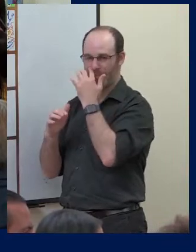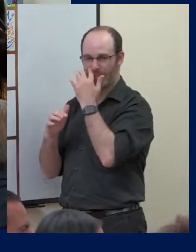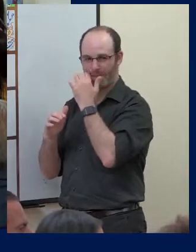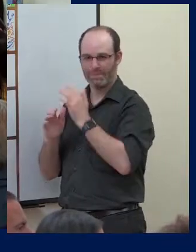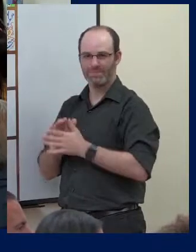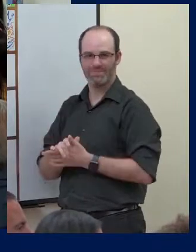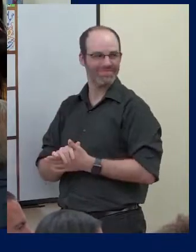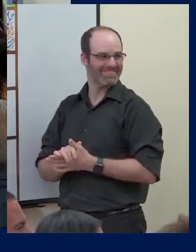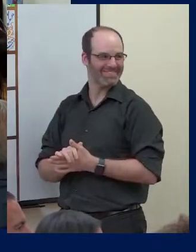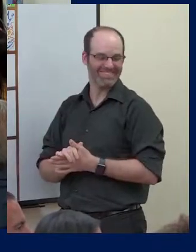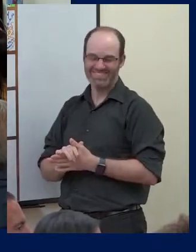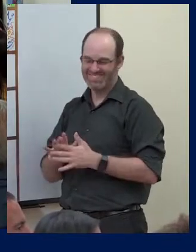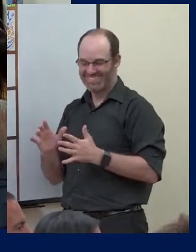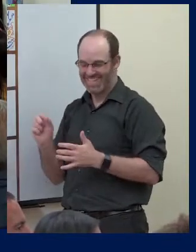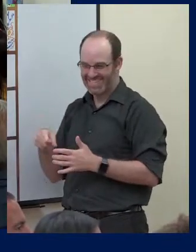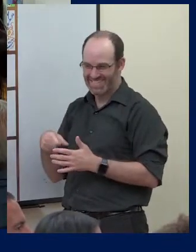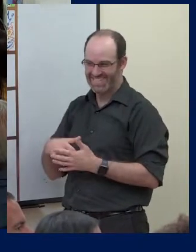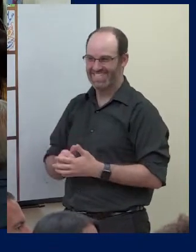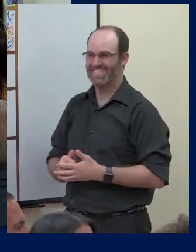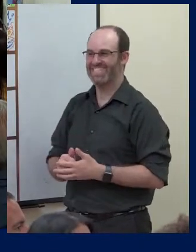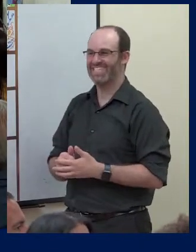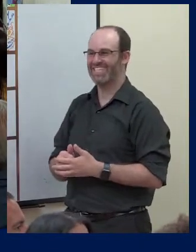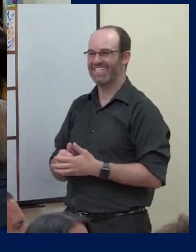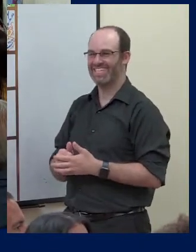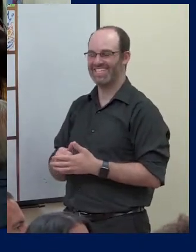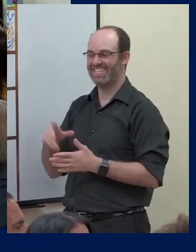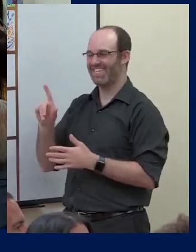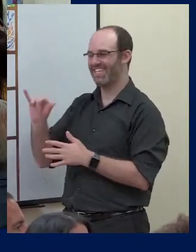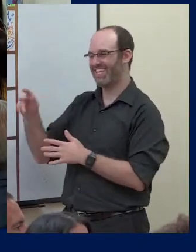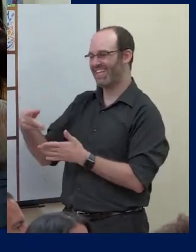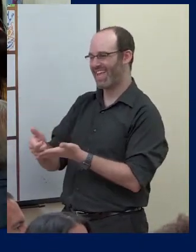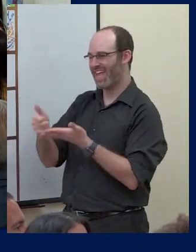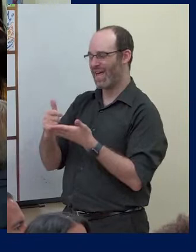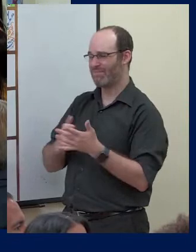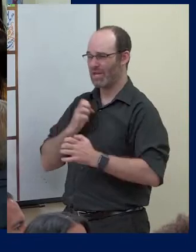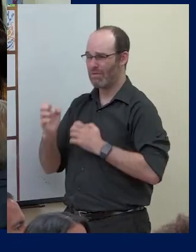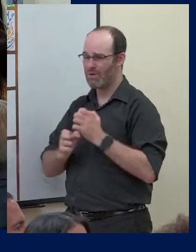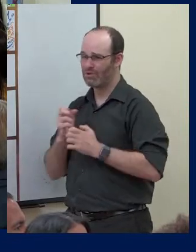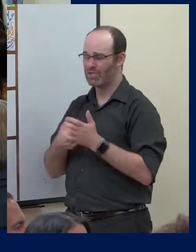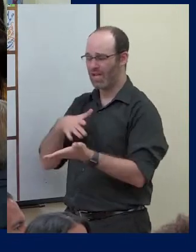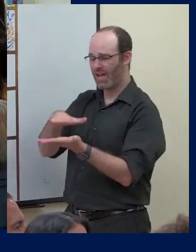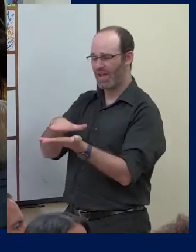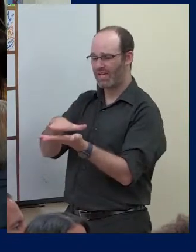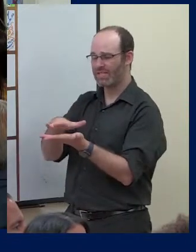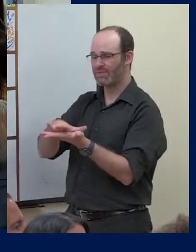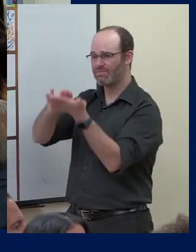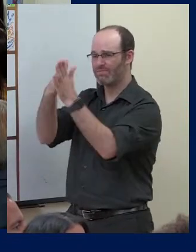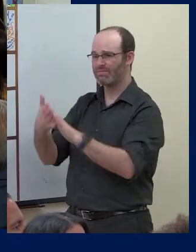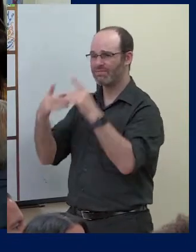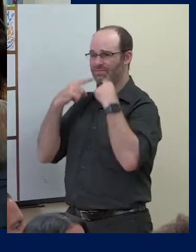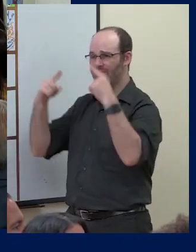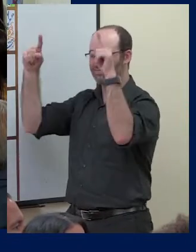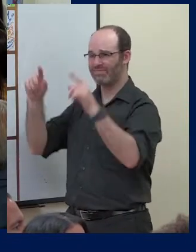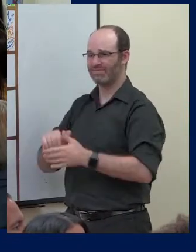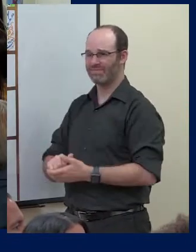it helped me emotionally and academically to reach my goals.